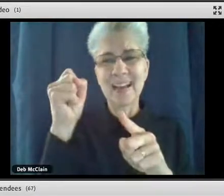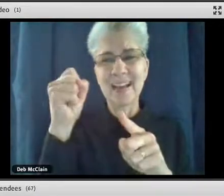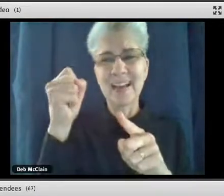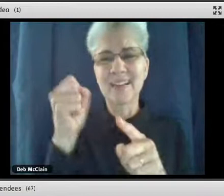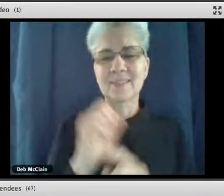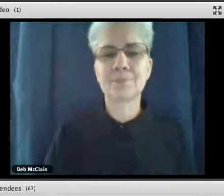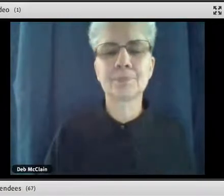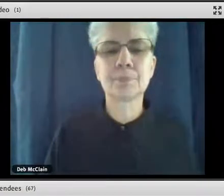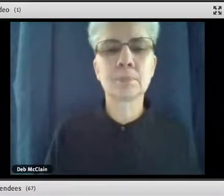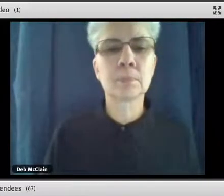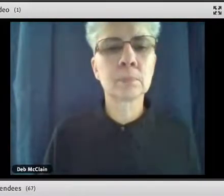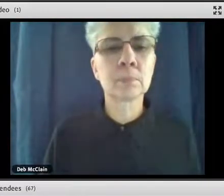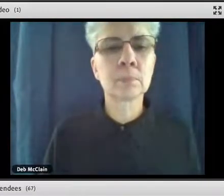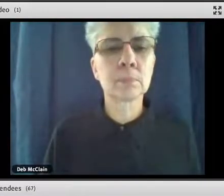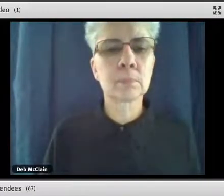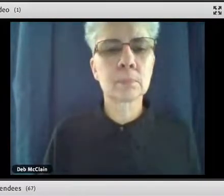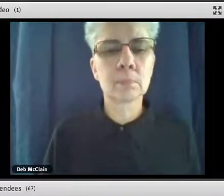Yeah, this one's tough, right?